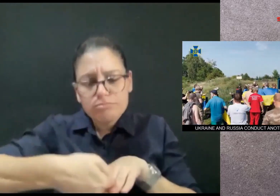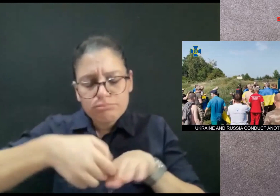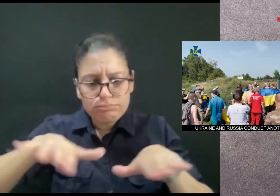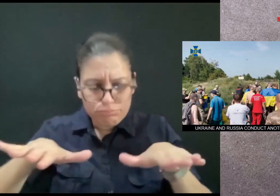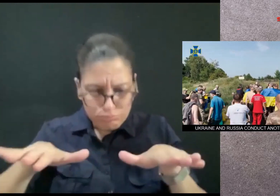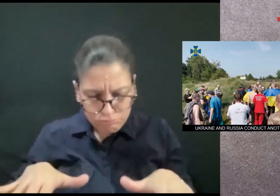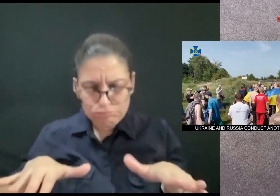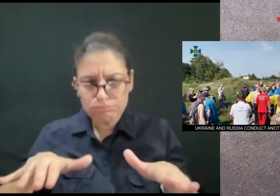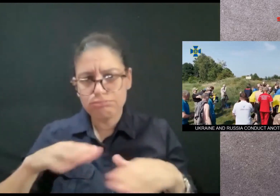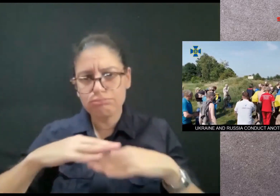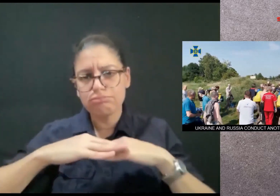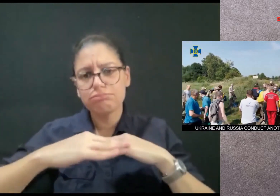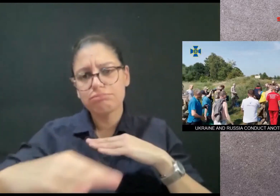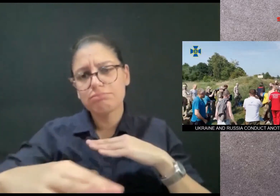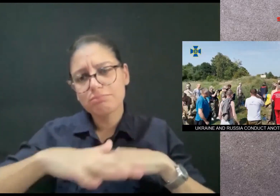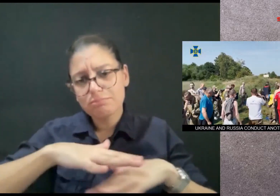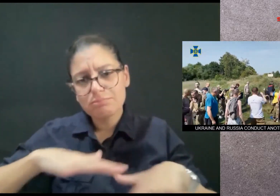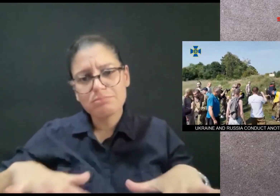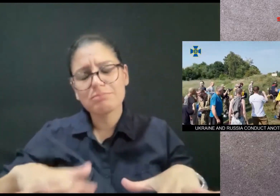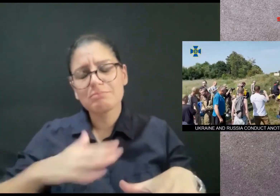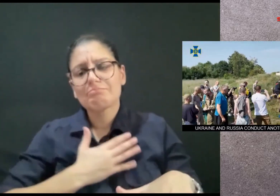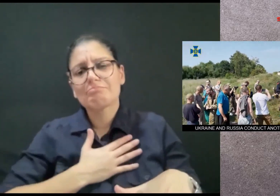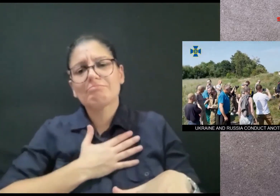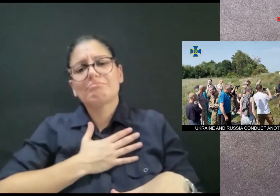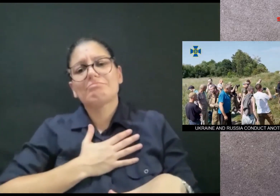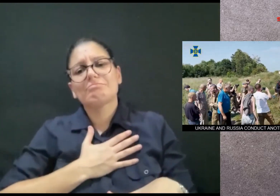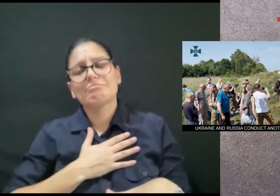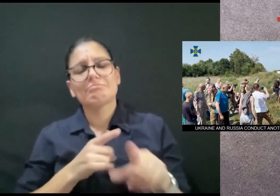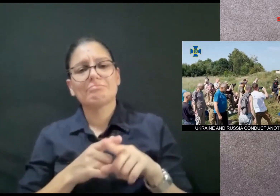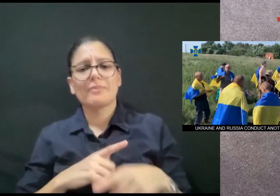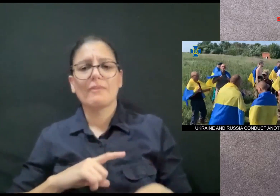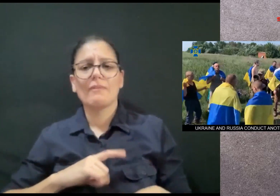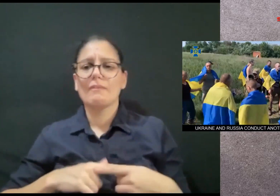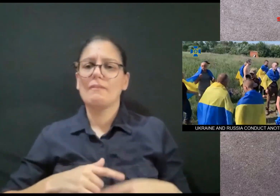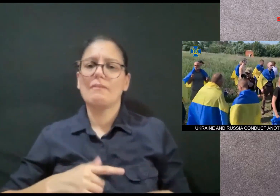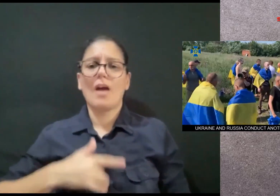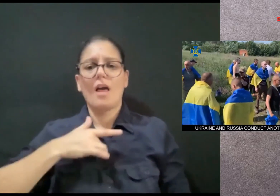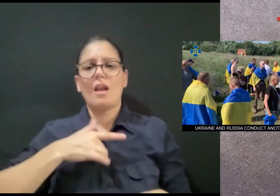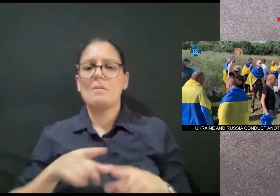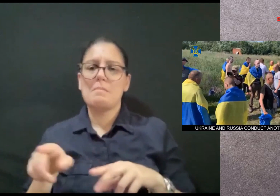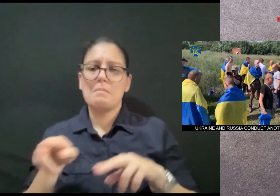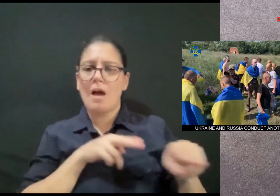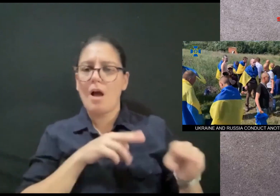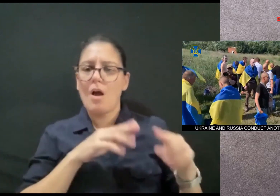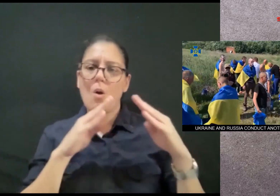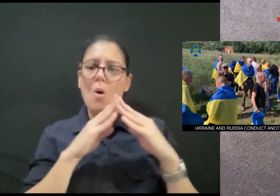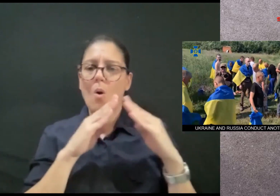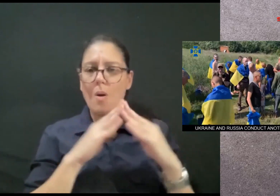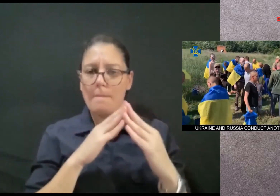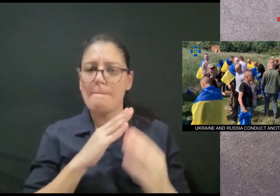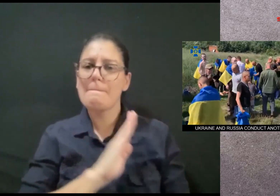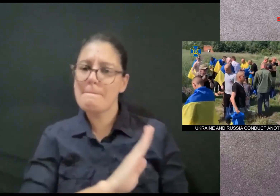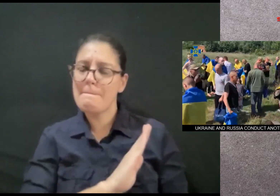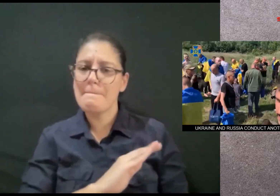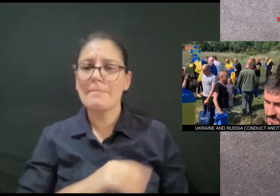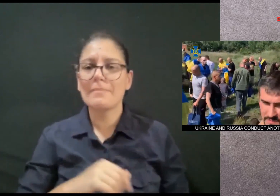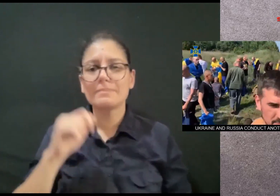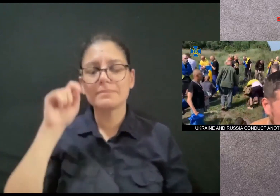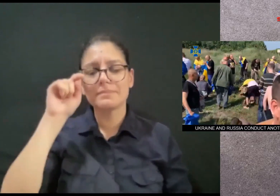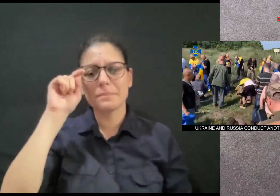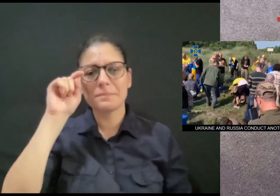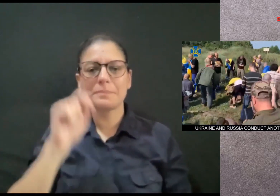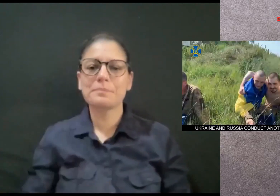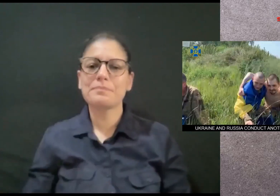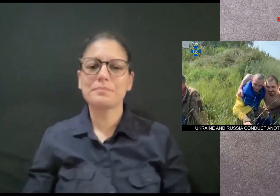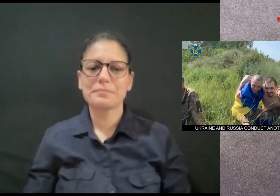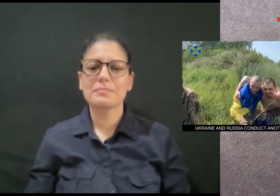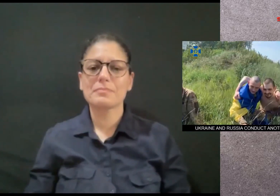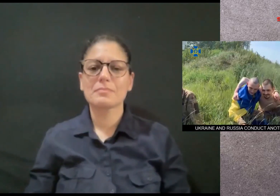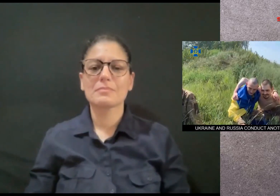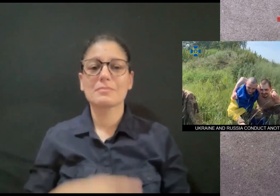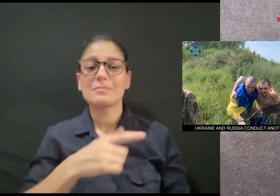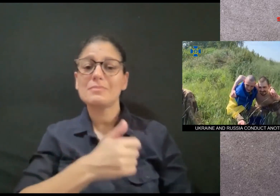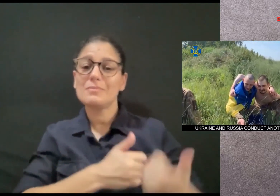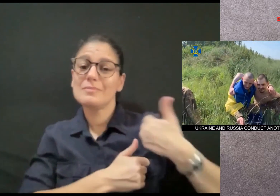ground lying on their stomachs in the grass happy to be on their home soil again the soldiers